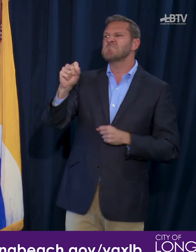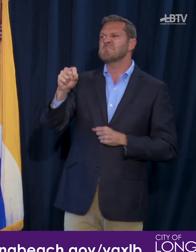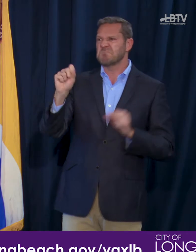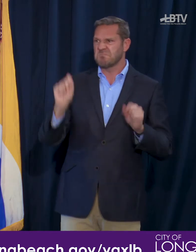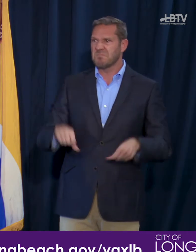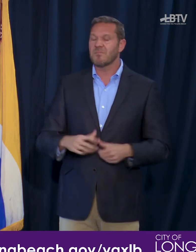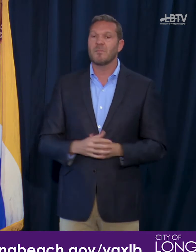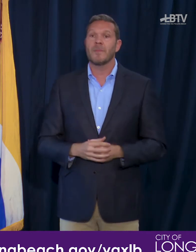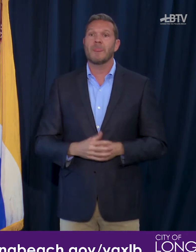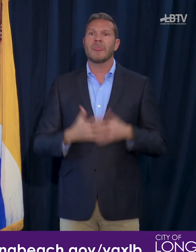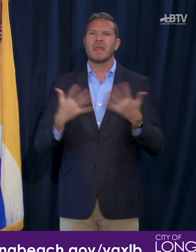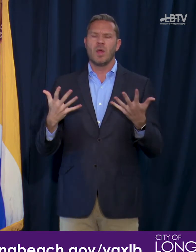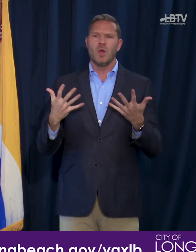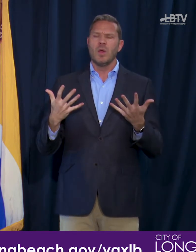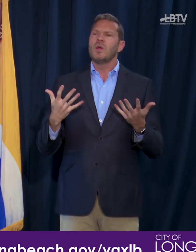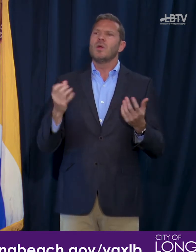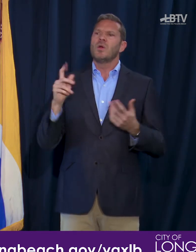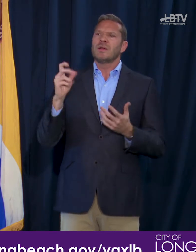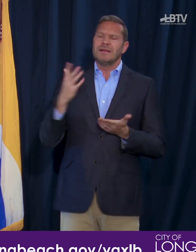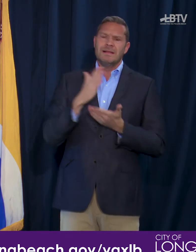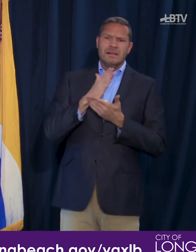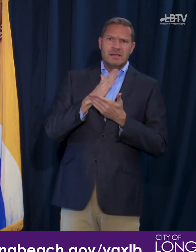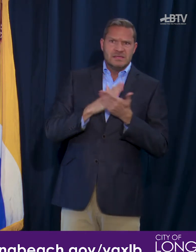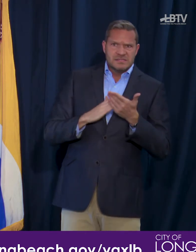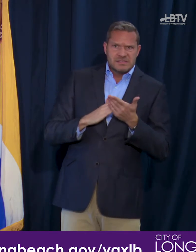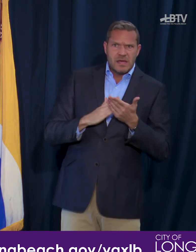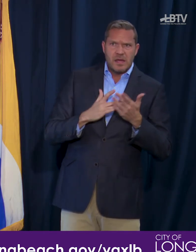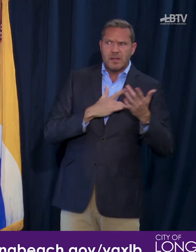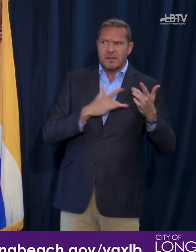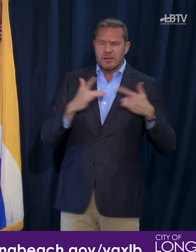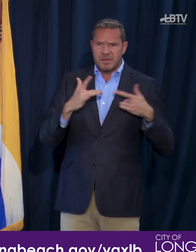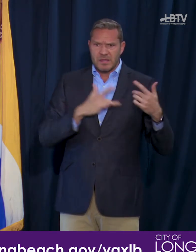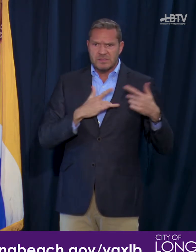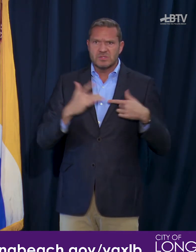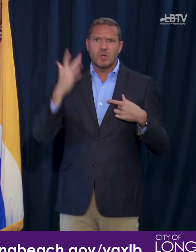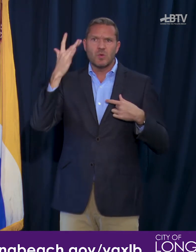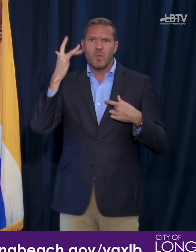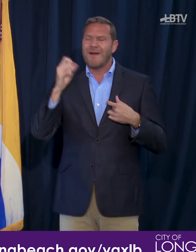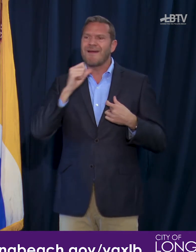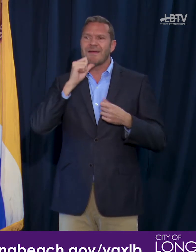Okay. There's been some concern with the shortage of the vaccine supply that some people may